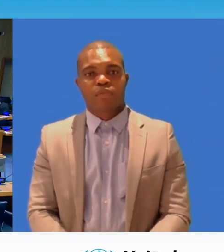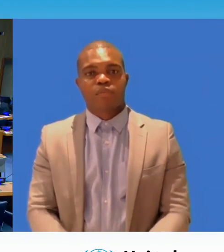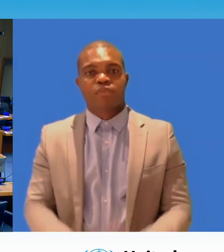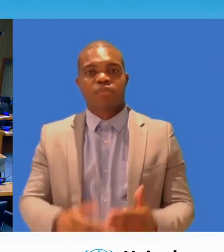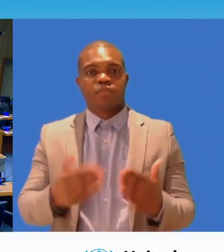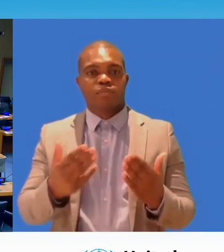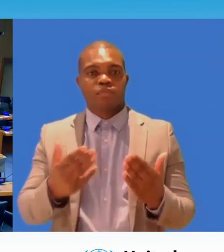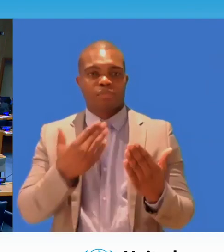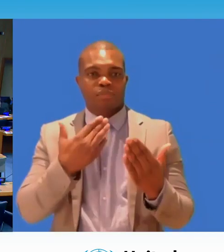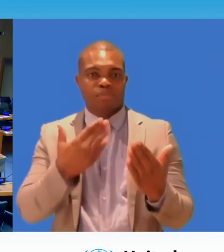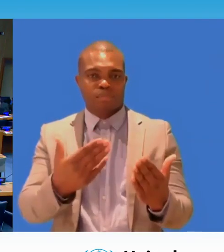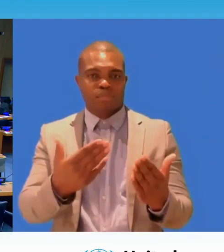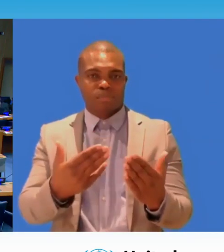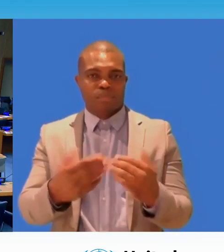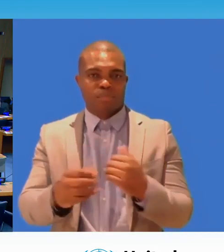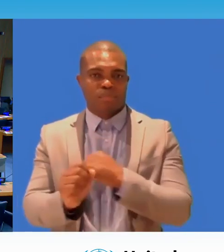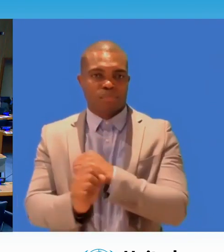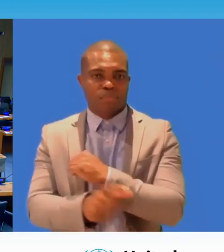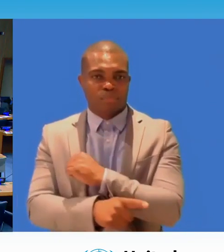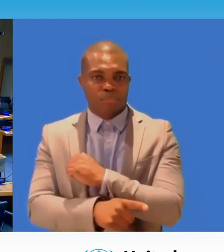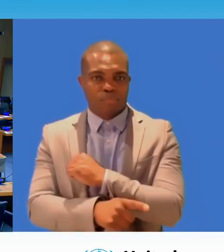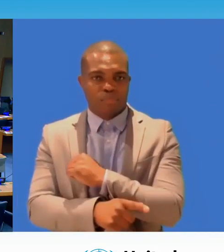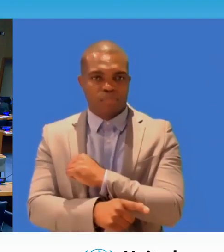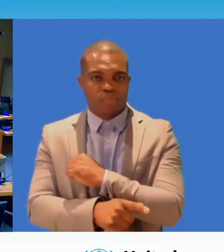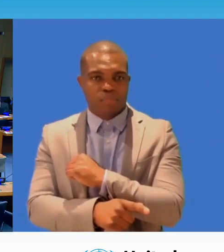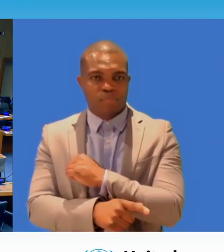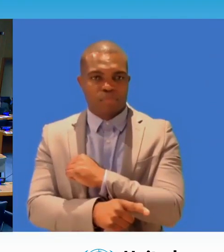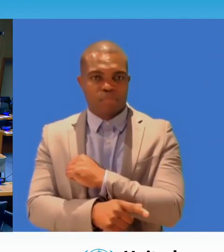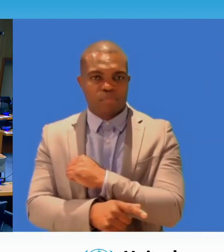the distinguished representative of Solomon Island as our last